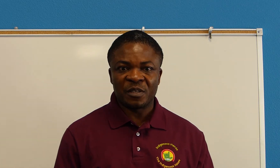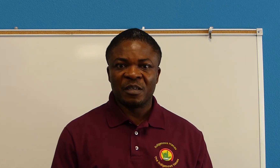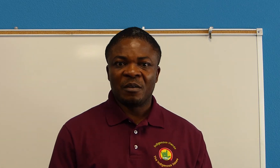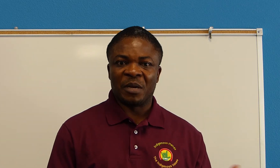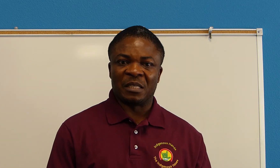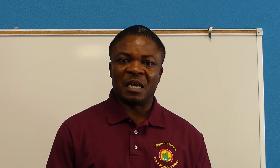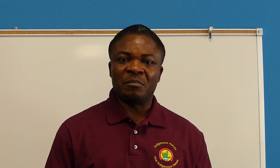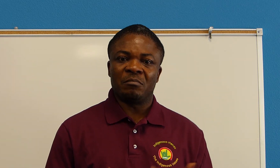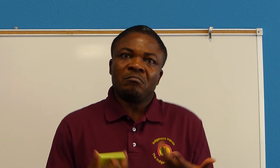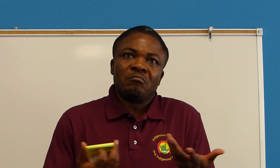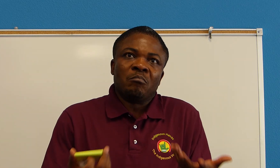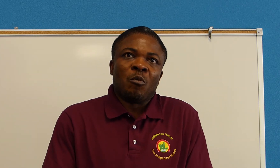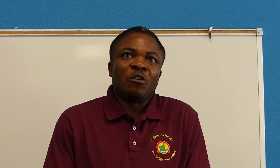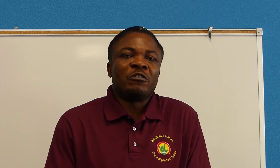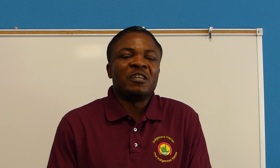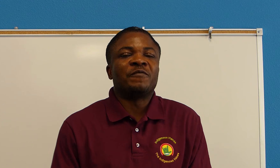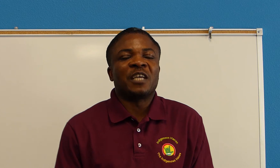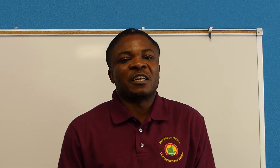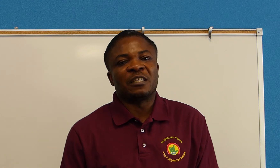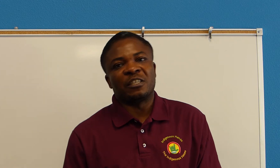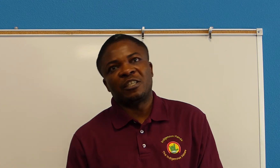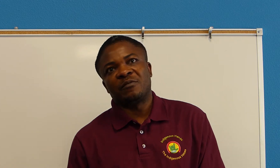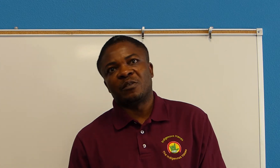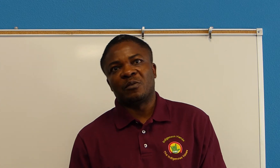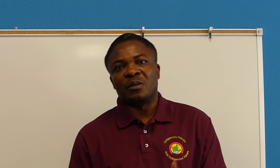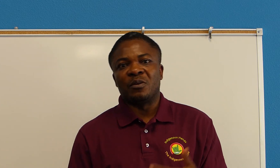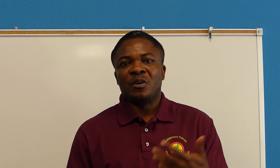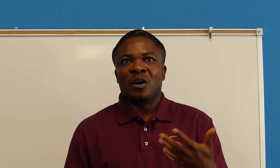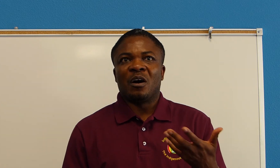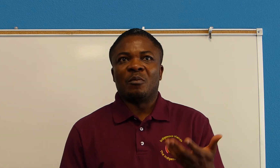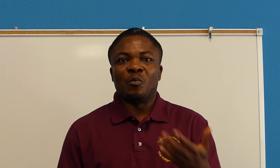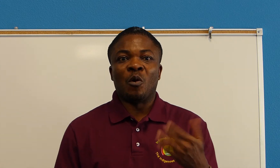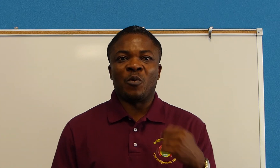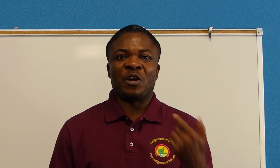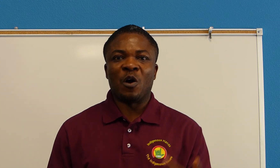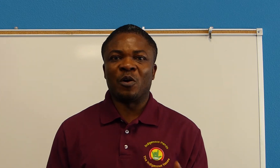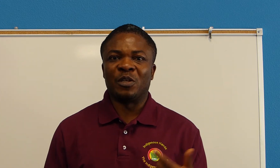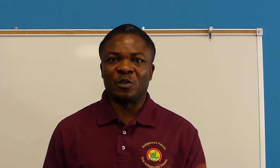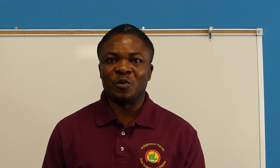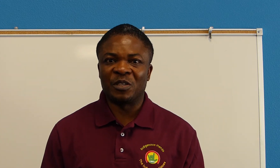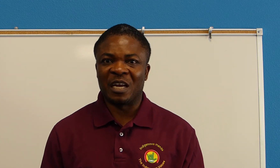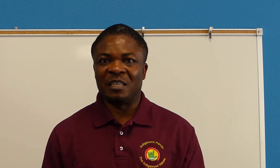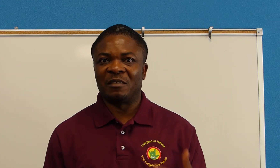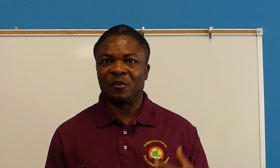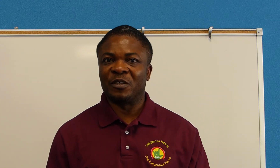By the time more Deaf signers are shifting to the um what we call the School Signs, for instance